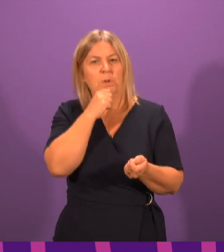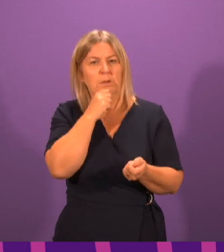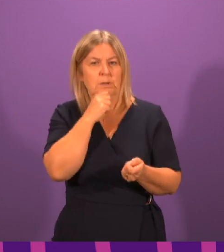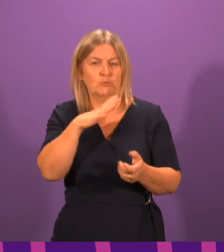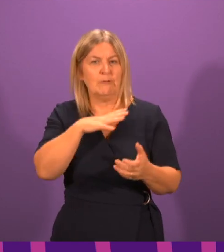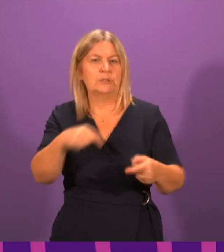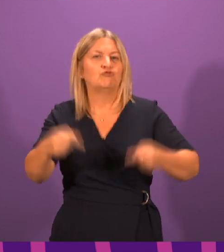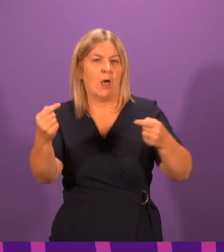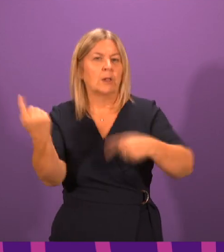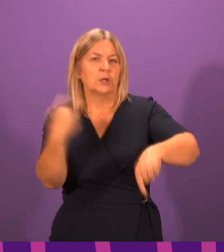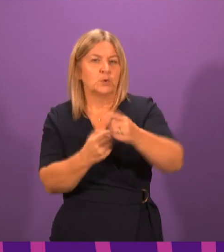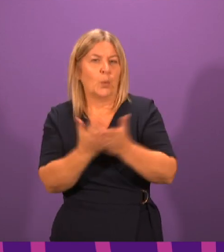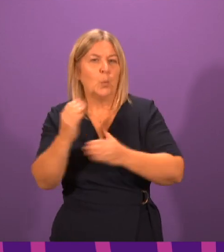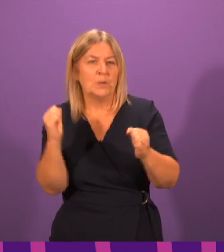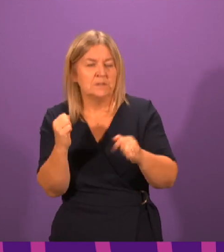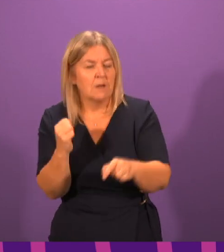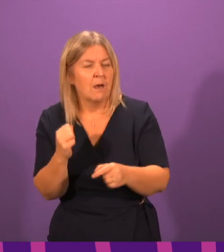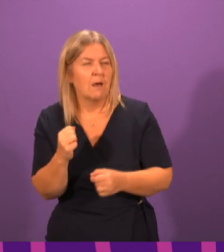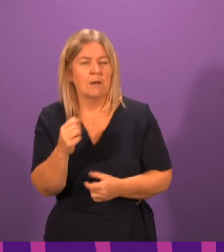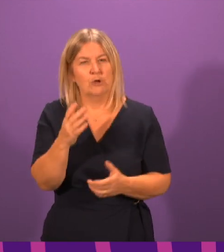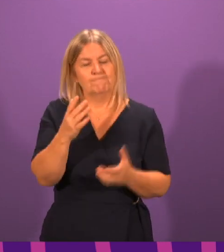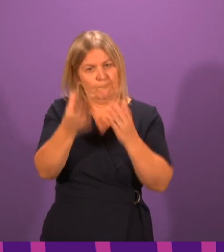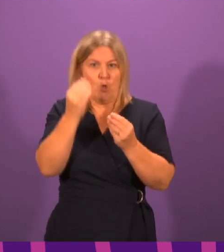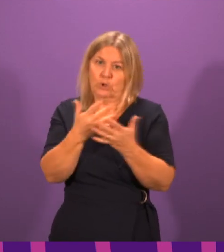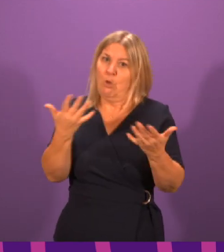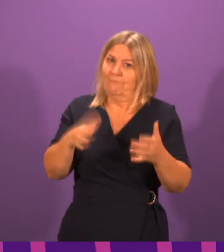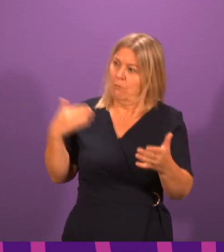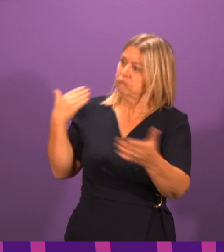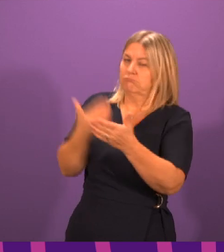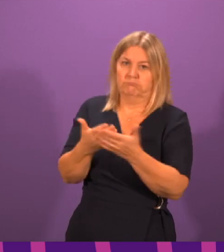We have learned a great deal from the first wave of the pandemic, and we are better prepared.